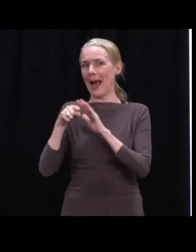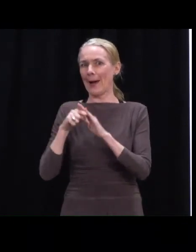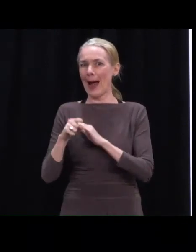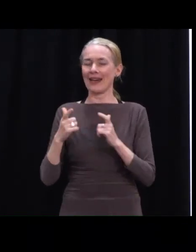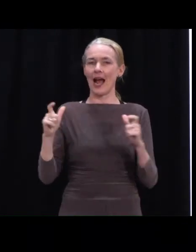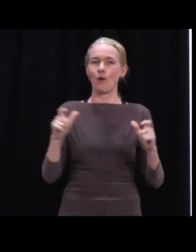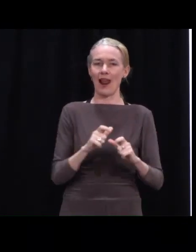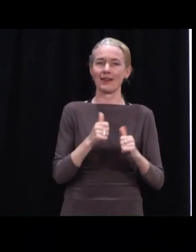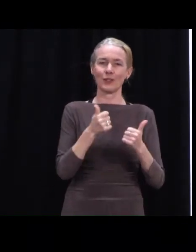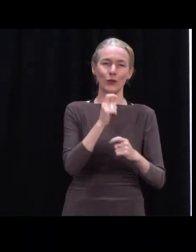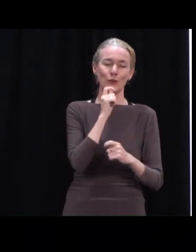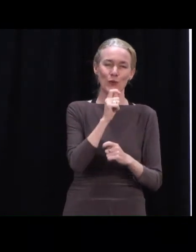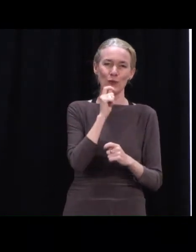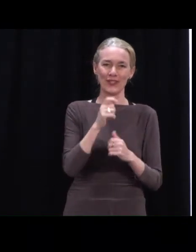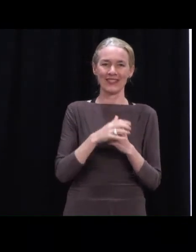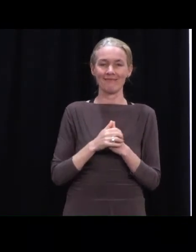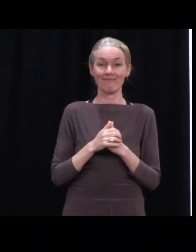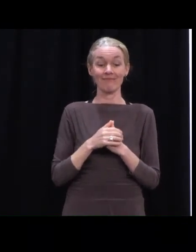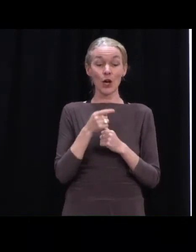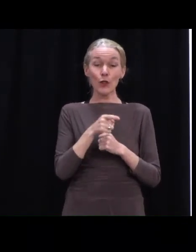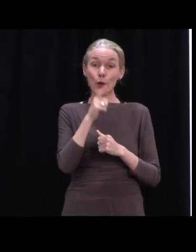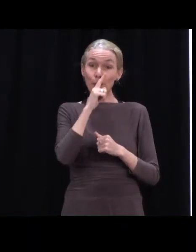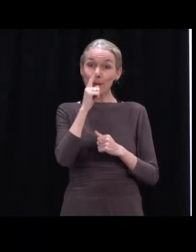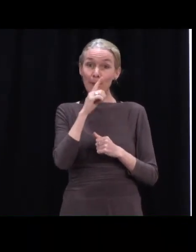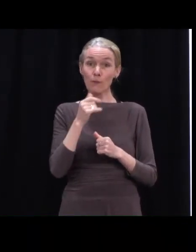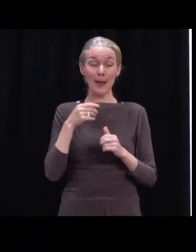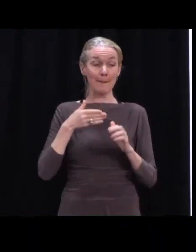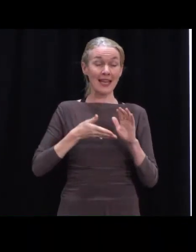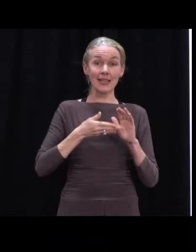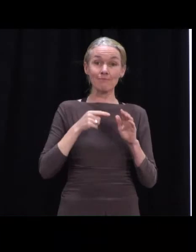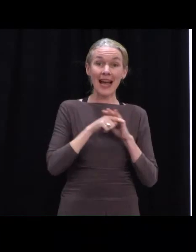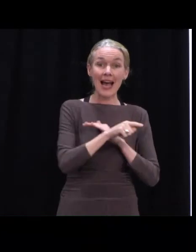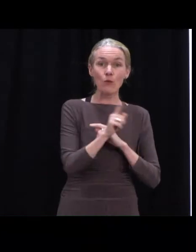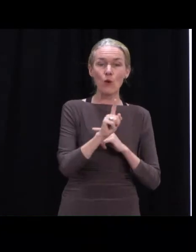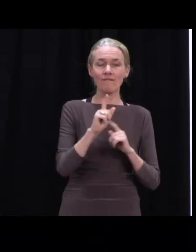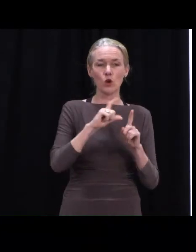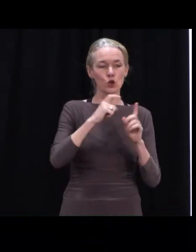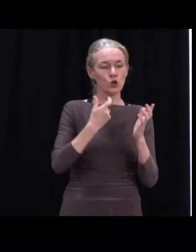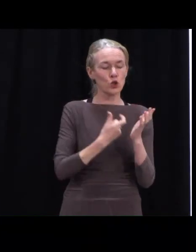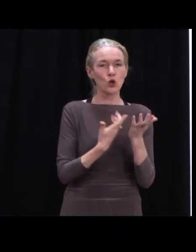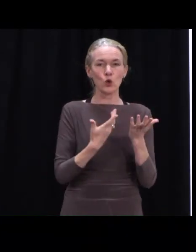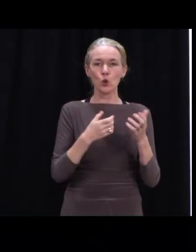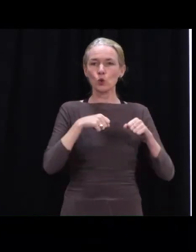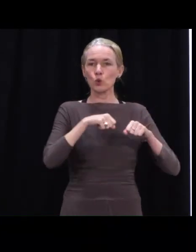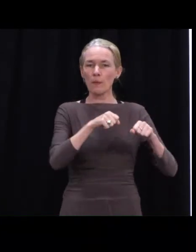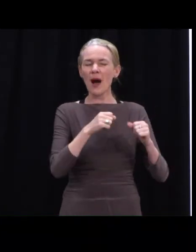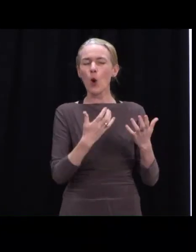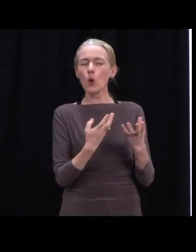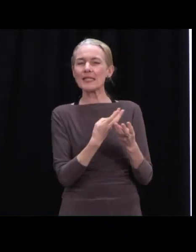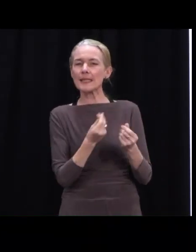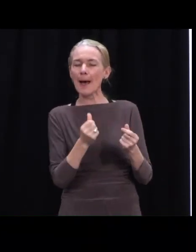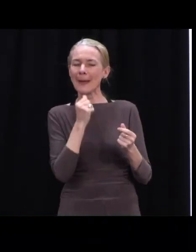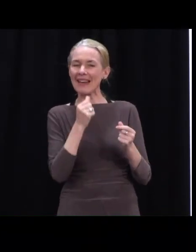compared with 30% the day before and 35% the day before